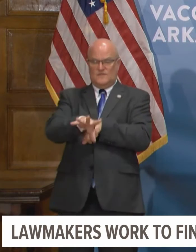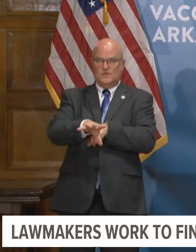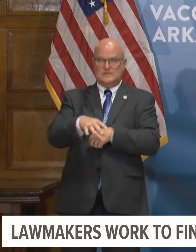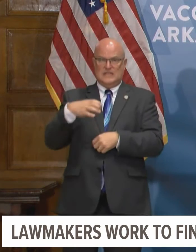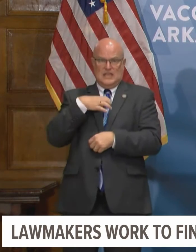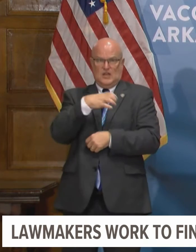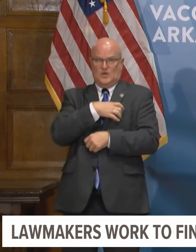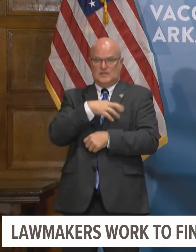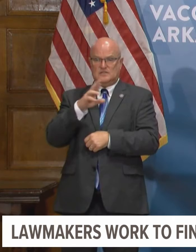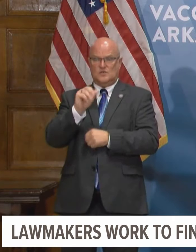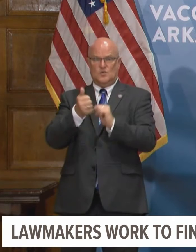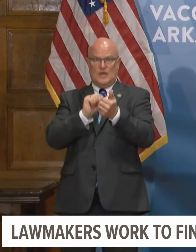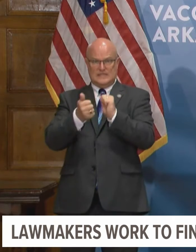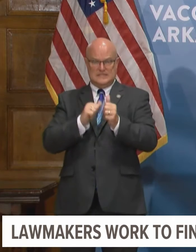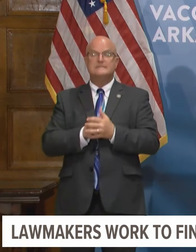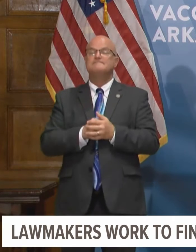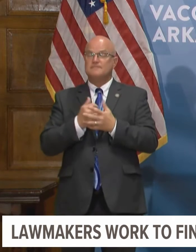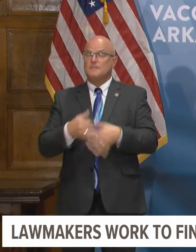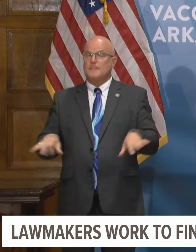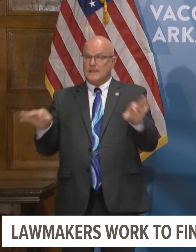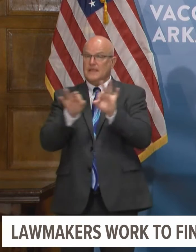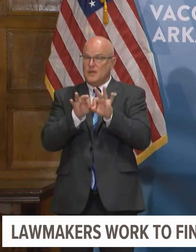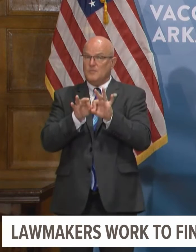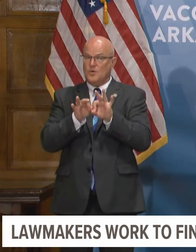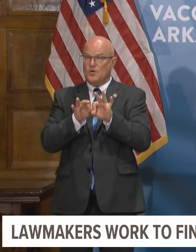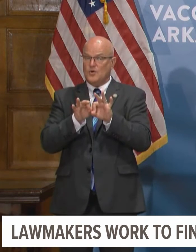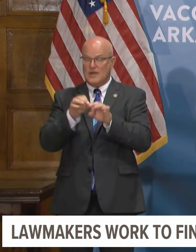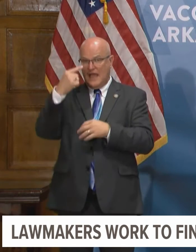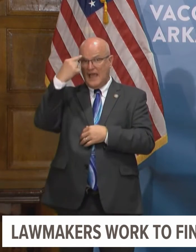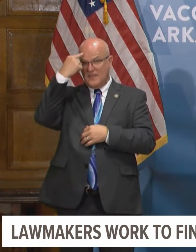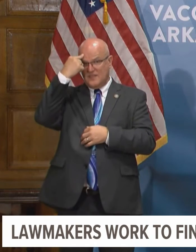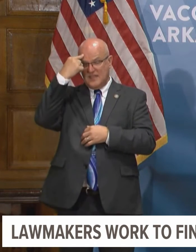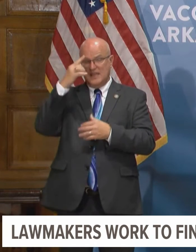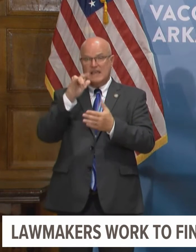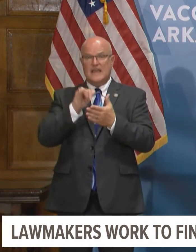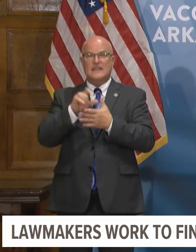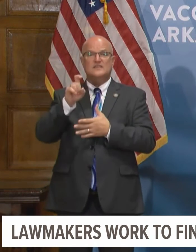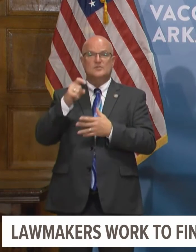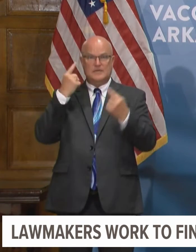and that is an important factor. I believe that should be considered.